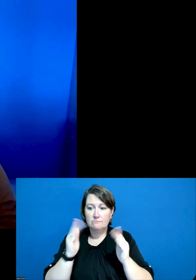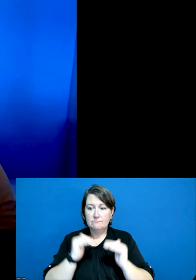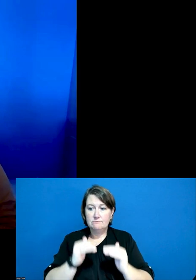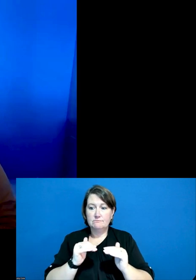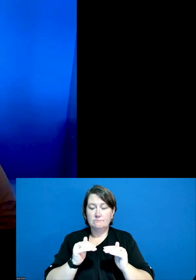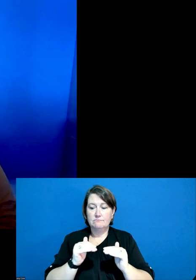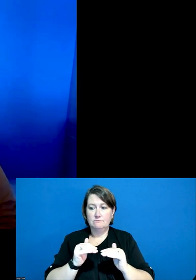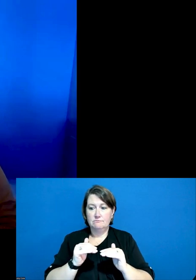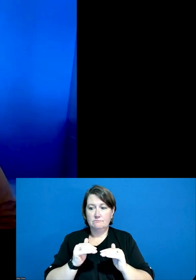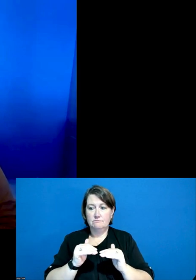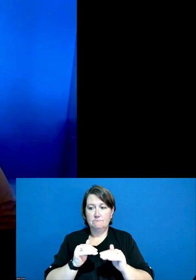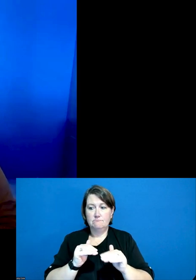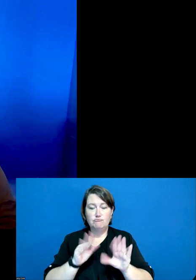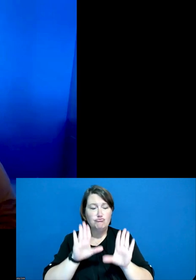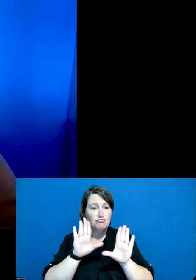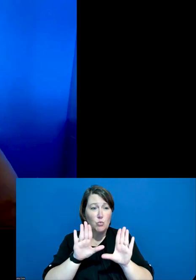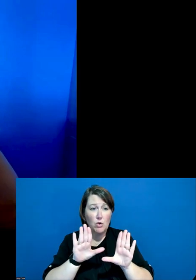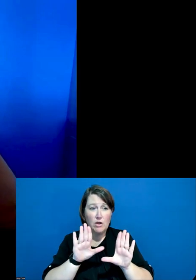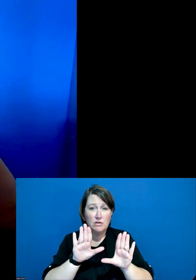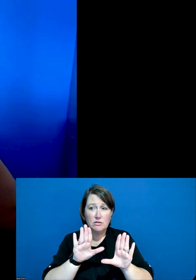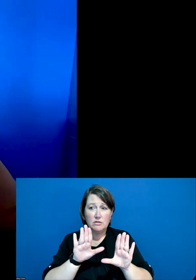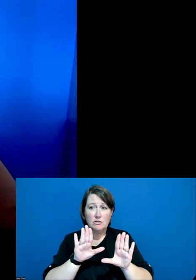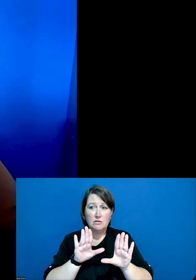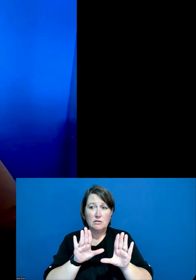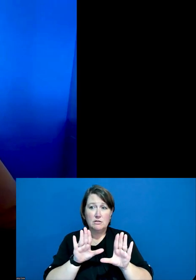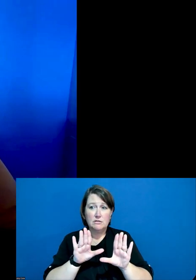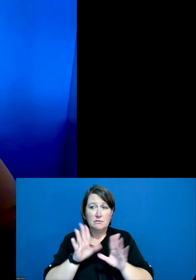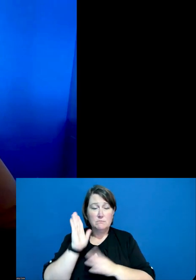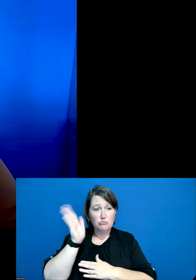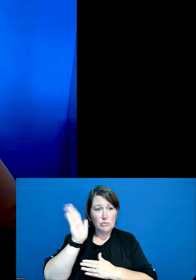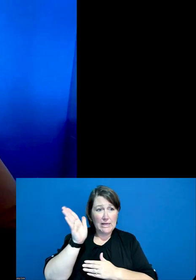This is a wonderful commerce presentation,